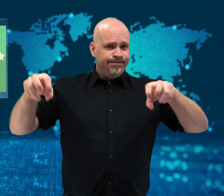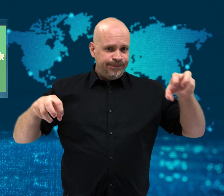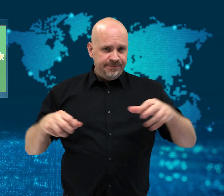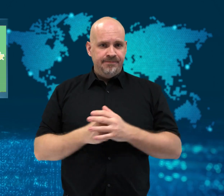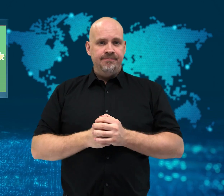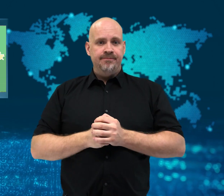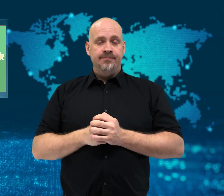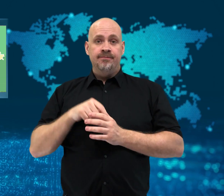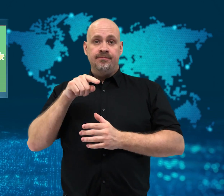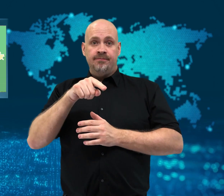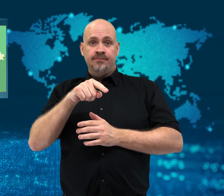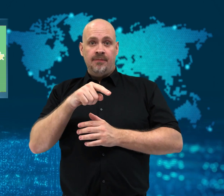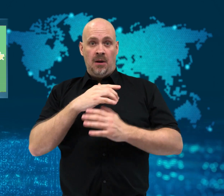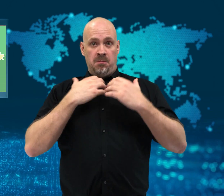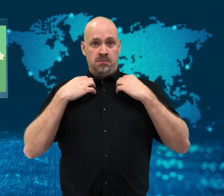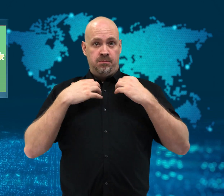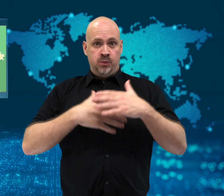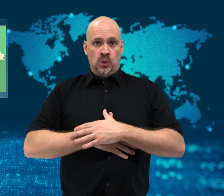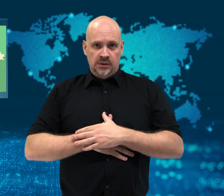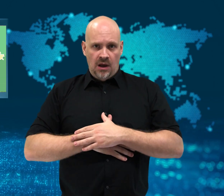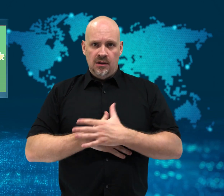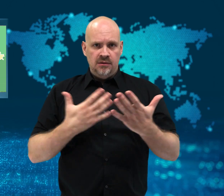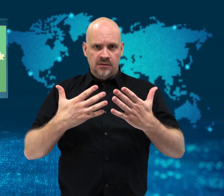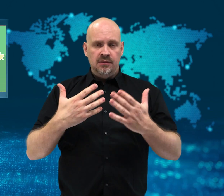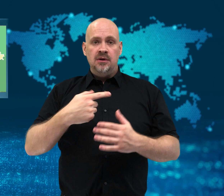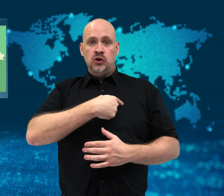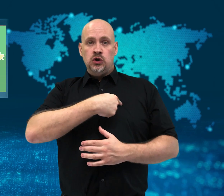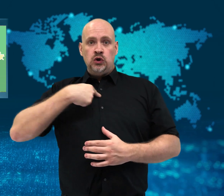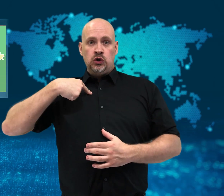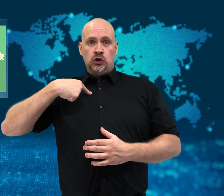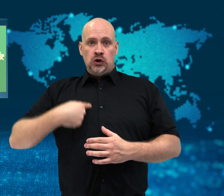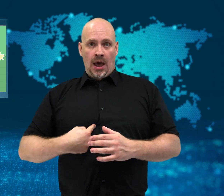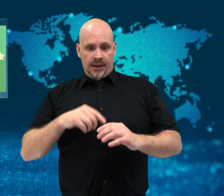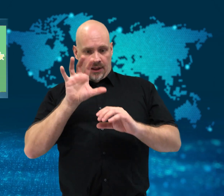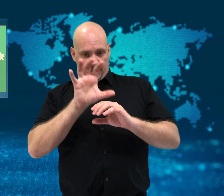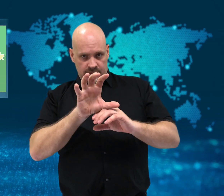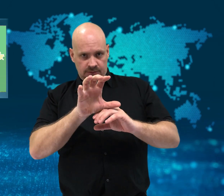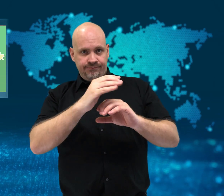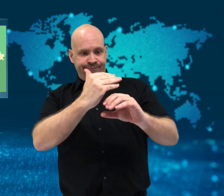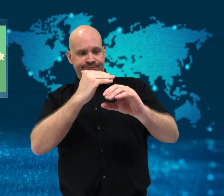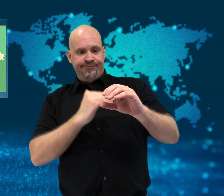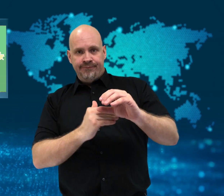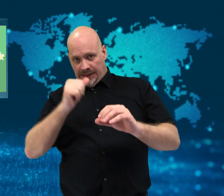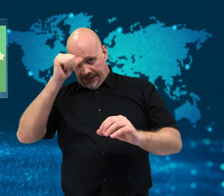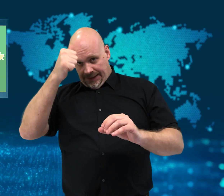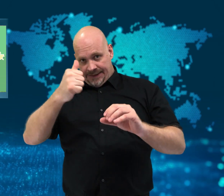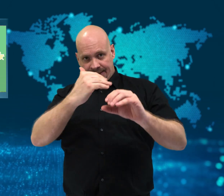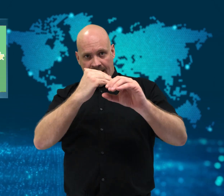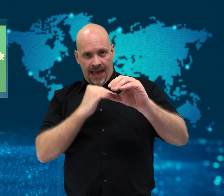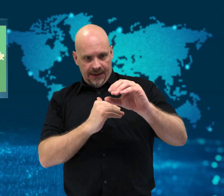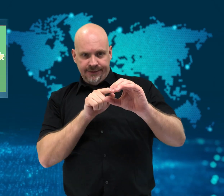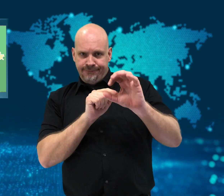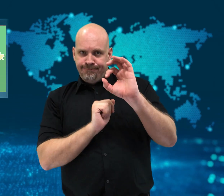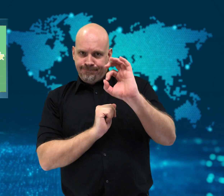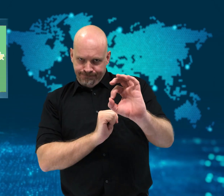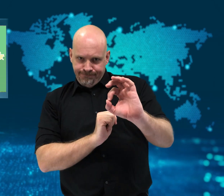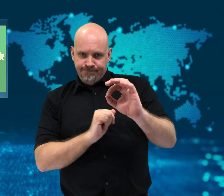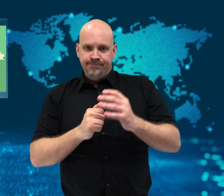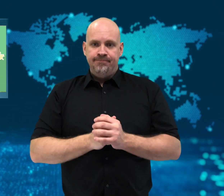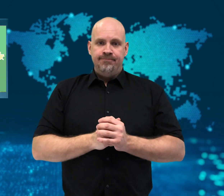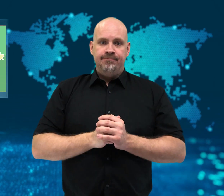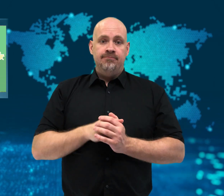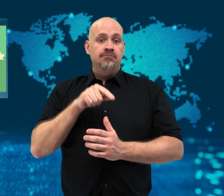Bhutan is bordered by China to its north and India to its south.